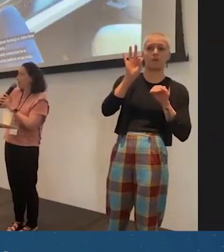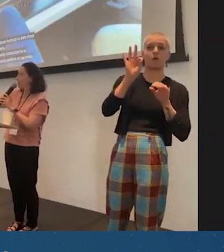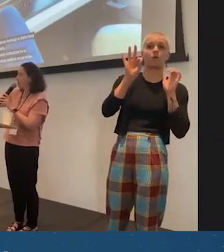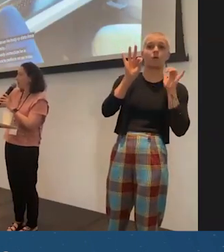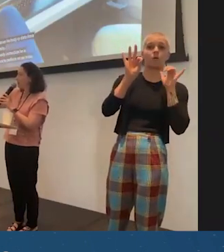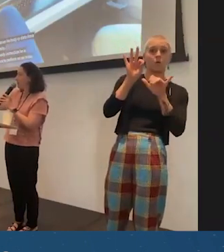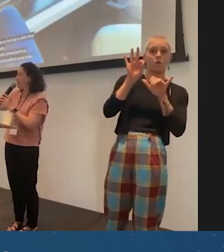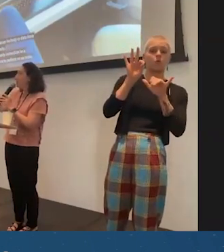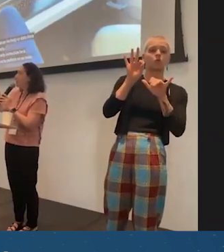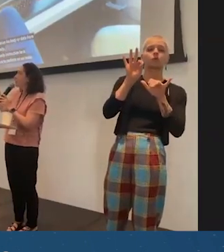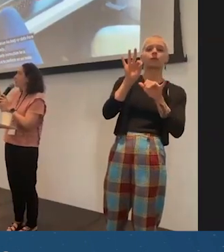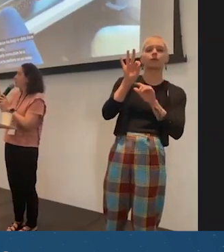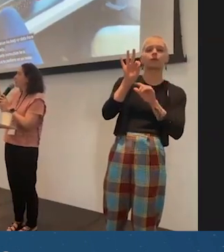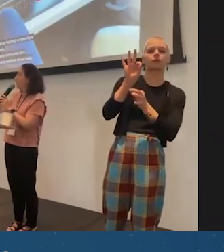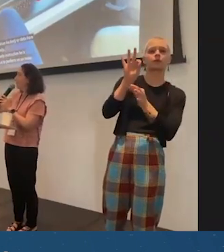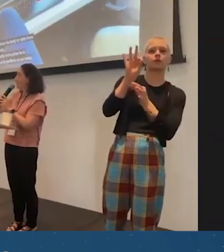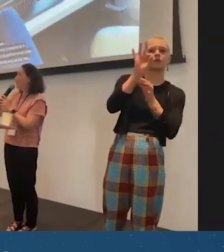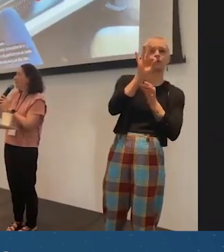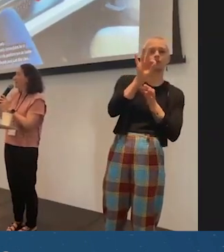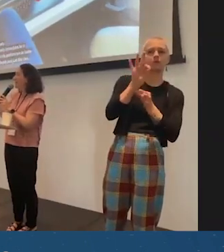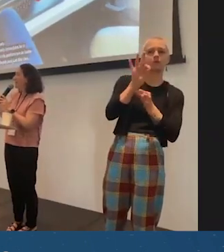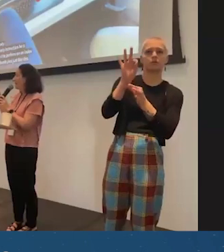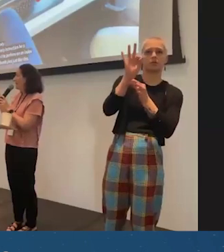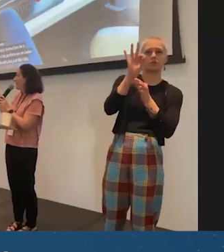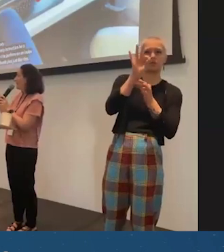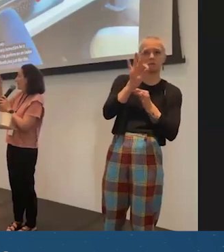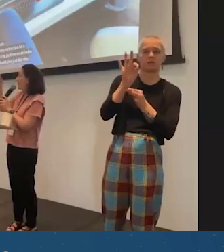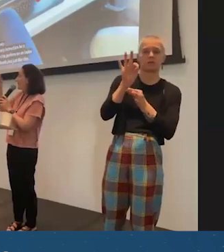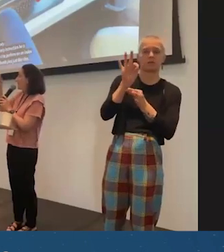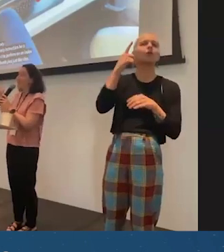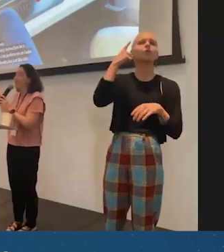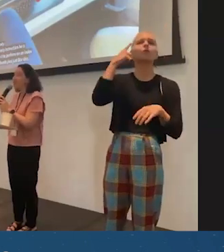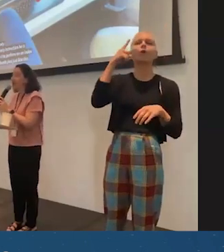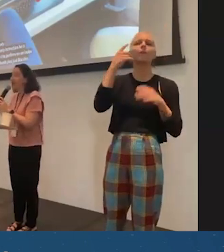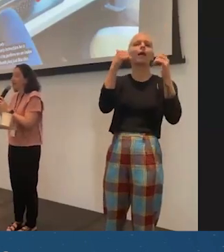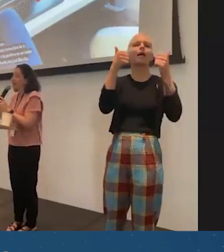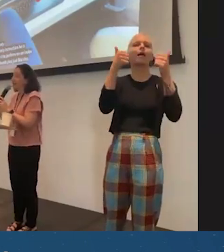or move his wrist to play a game to slingshot